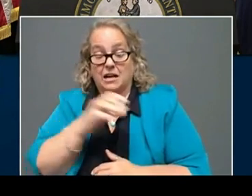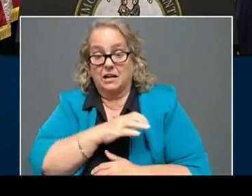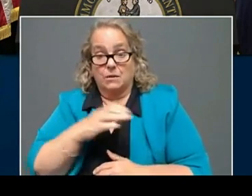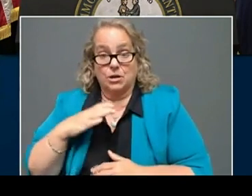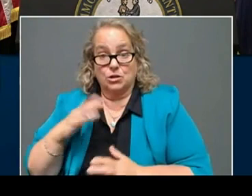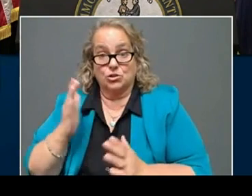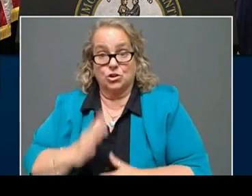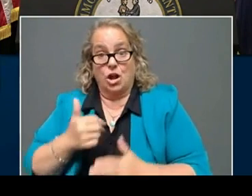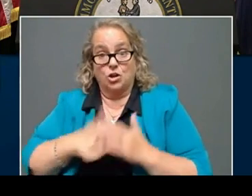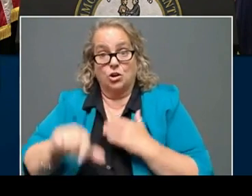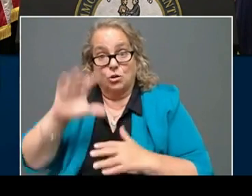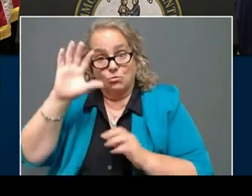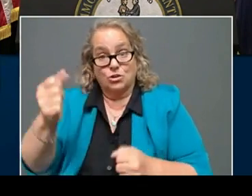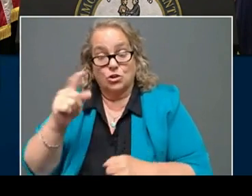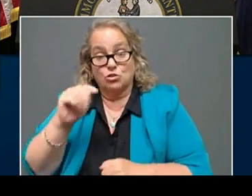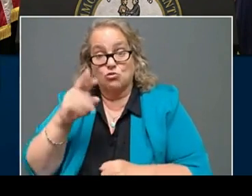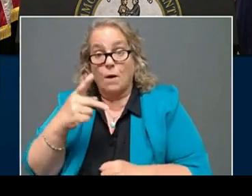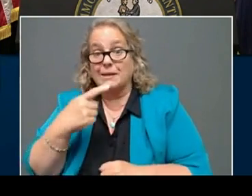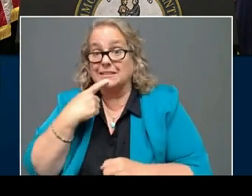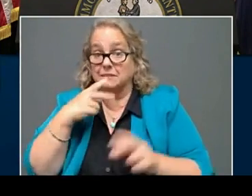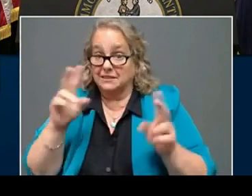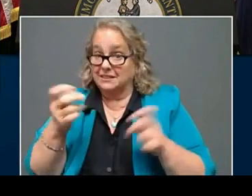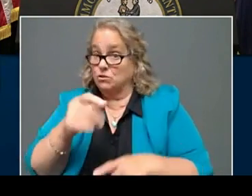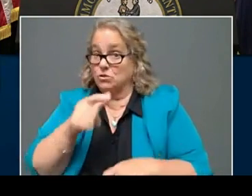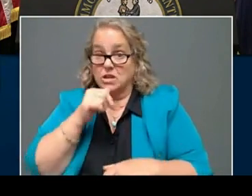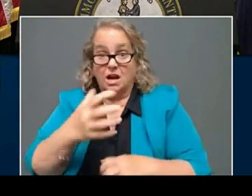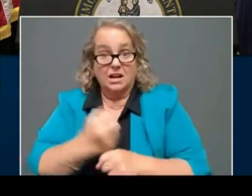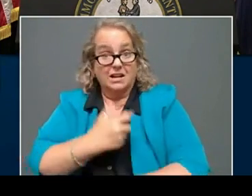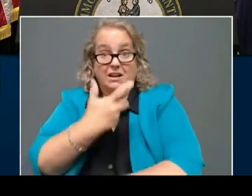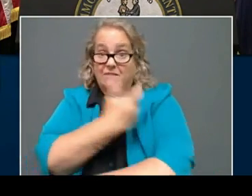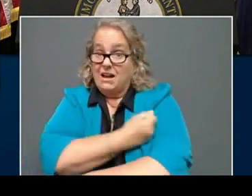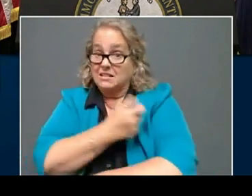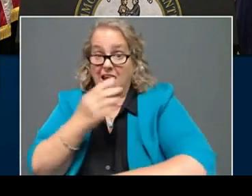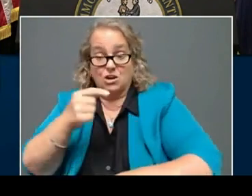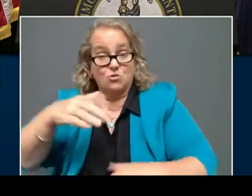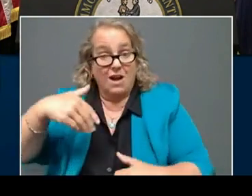says if you haven't gotten vaccinated and you haven't had covid, you're gonna